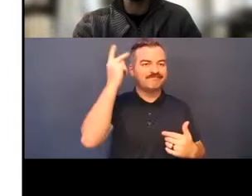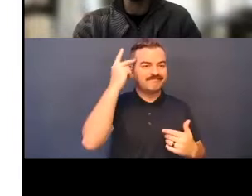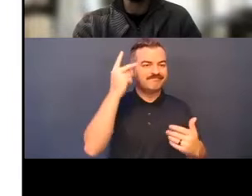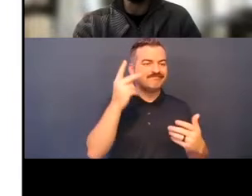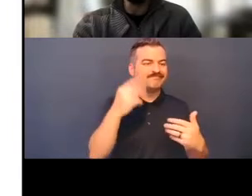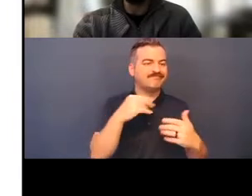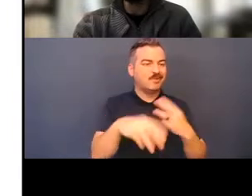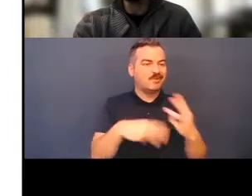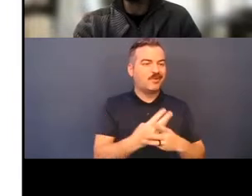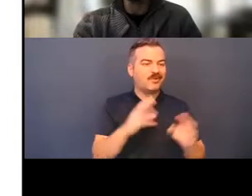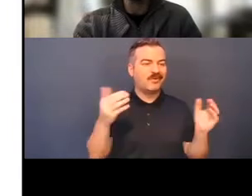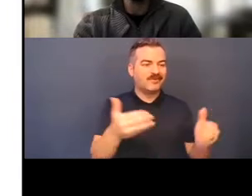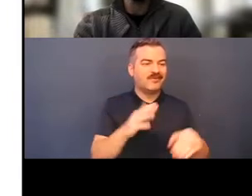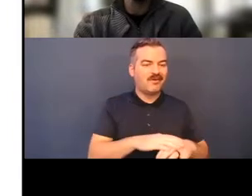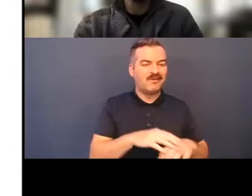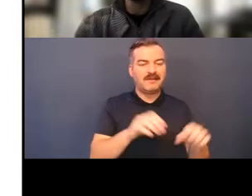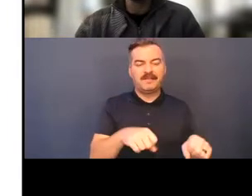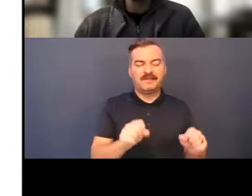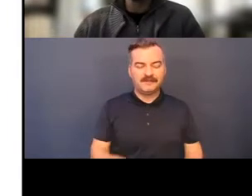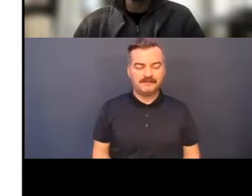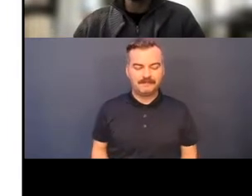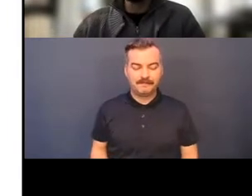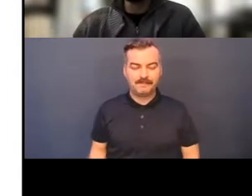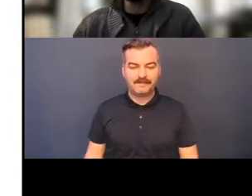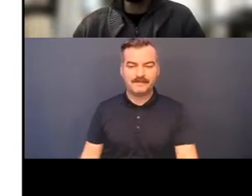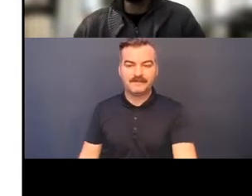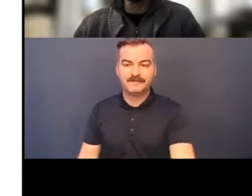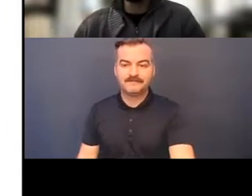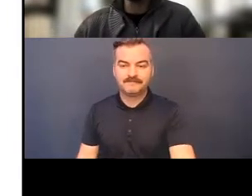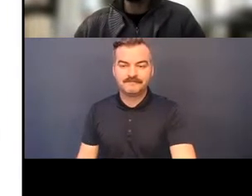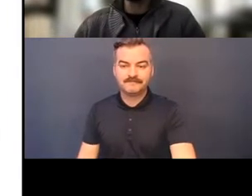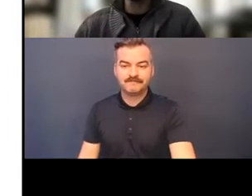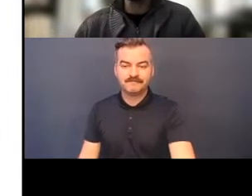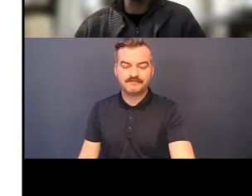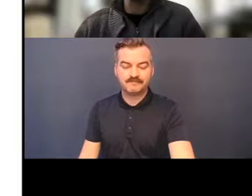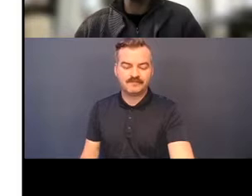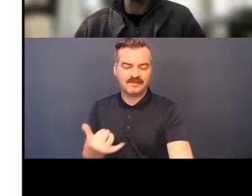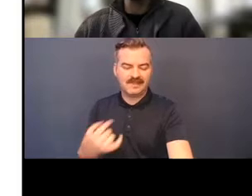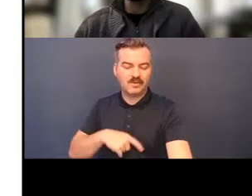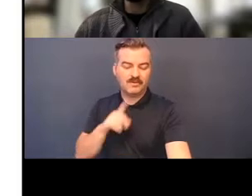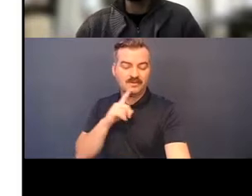ability. 15:38:00 So here we need to understand emergencies.